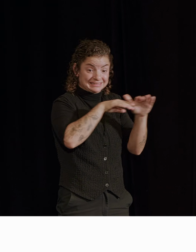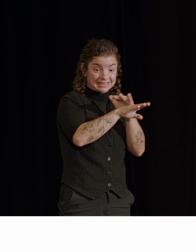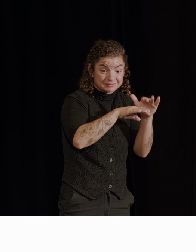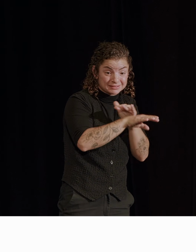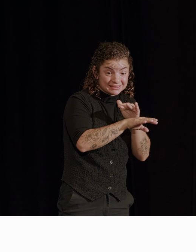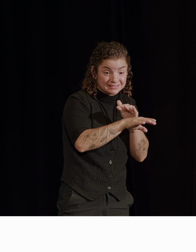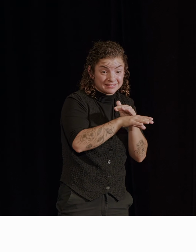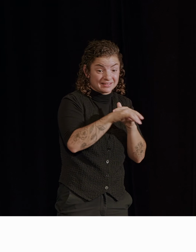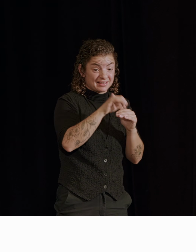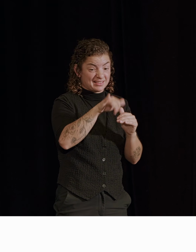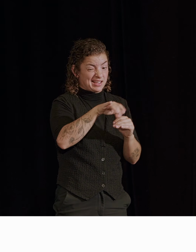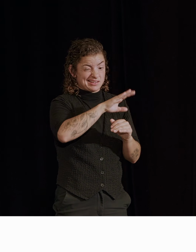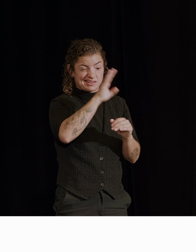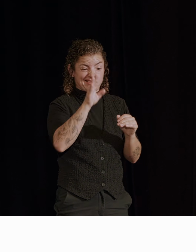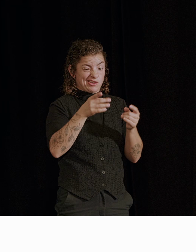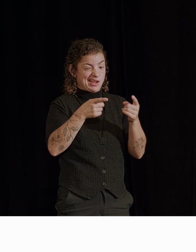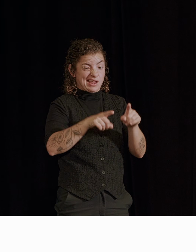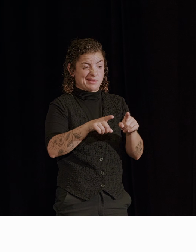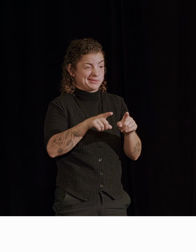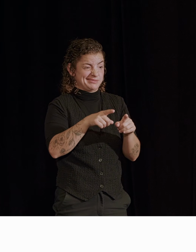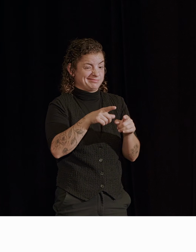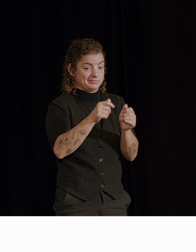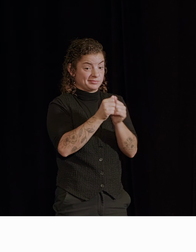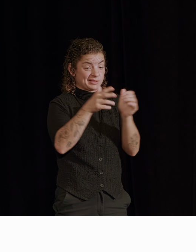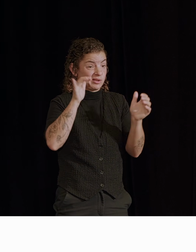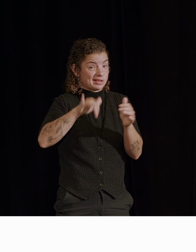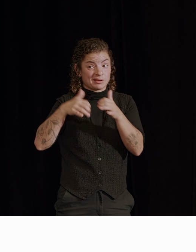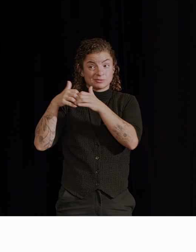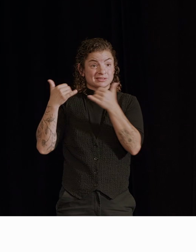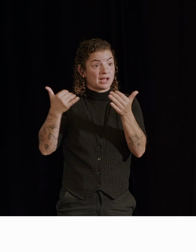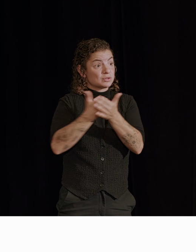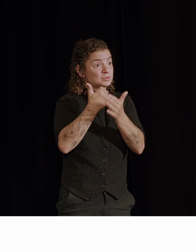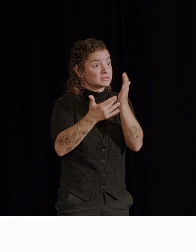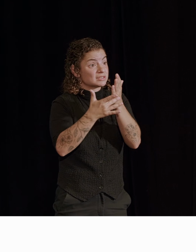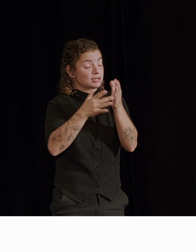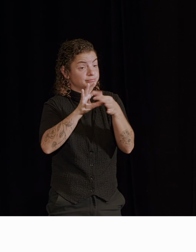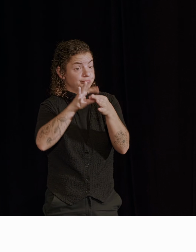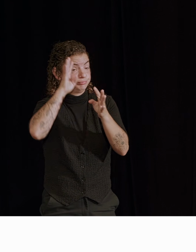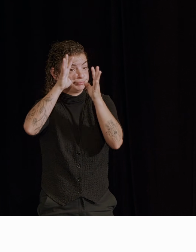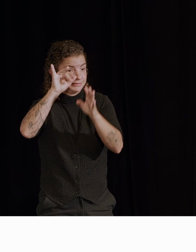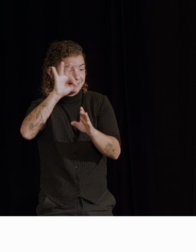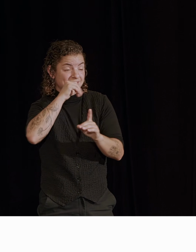without this effort. There's tons of examples of things like this. And so I